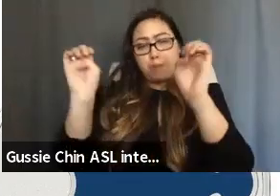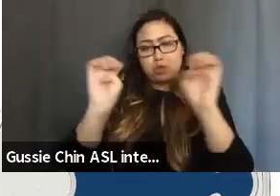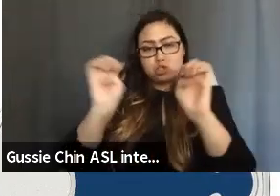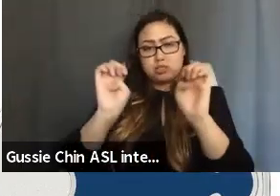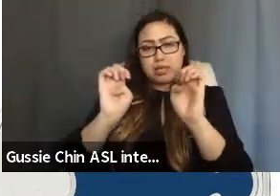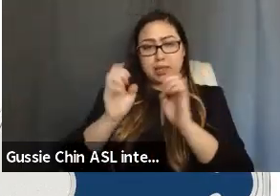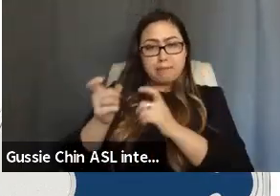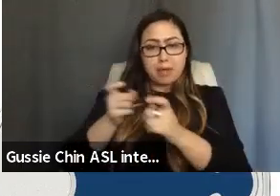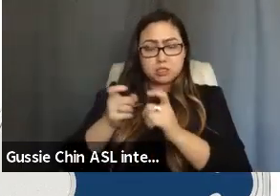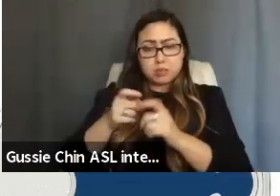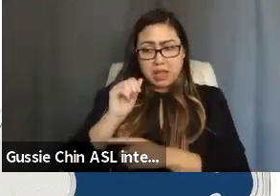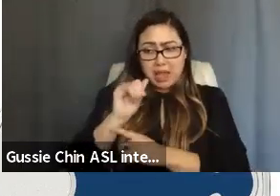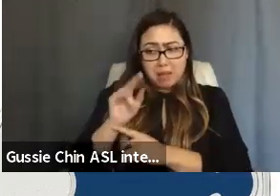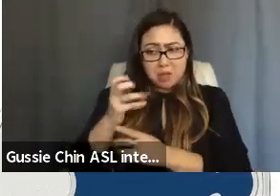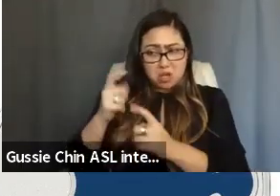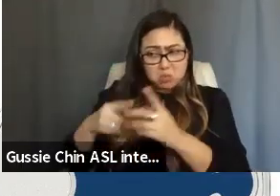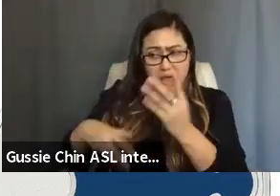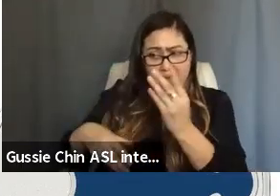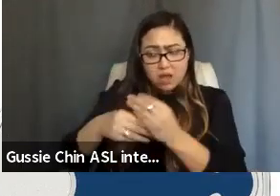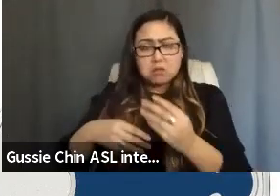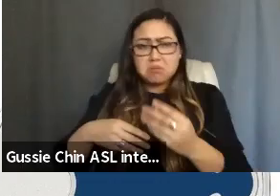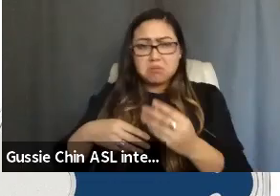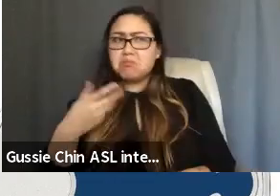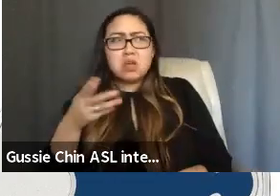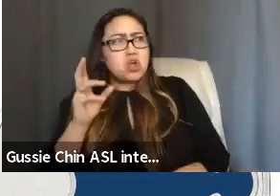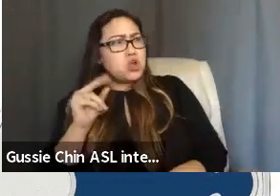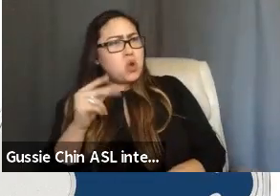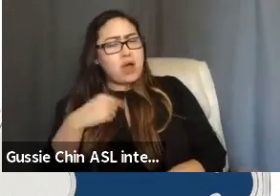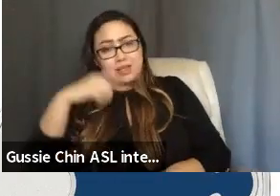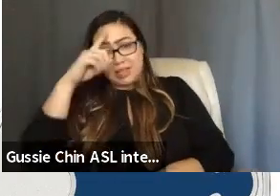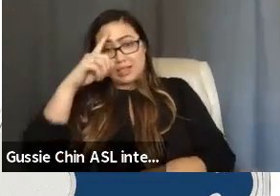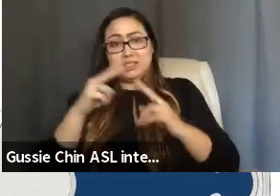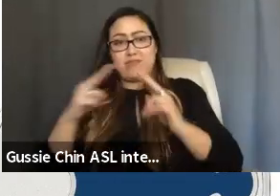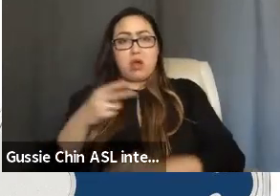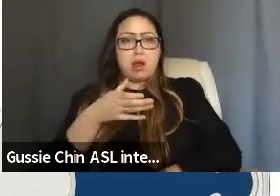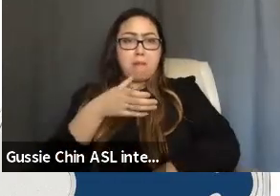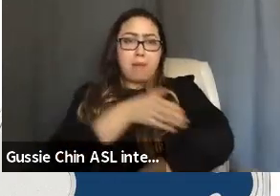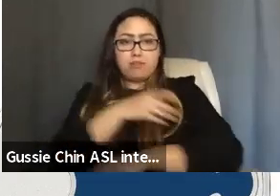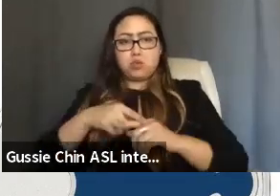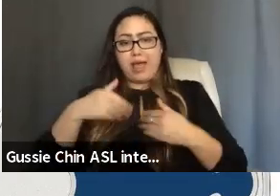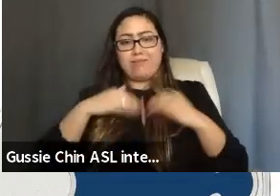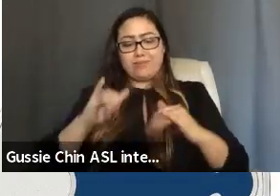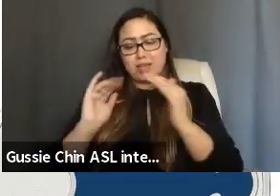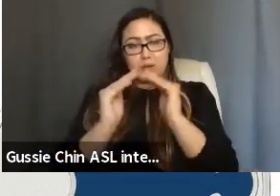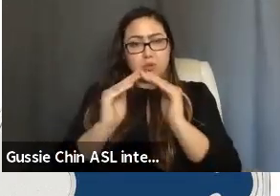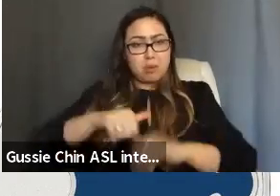No, I think it's really, really powerful to have that community based advocacy